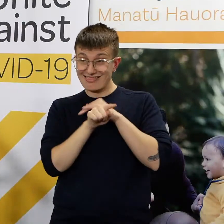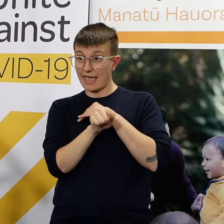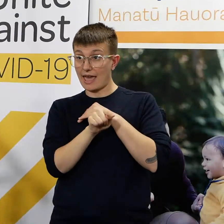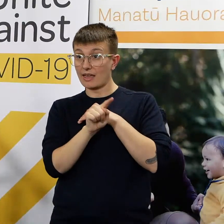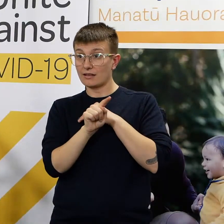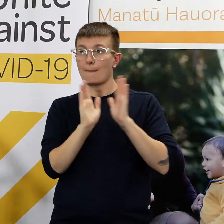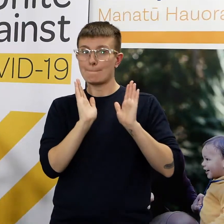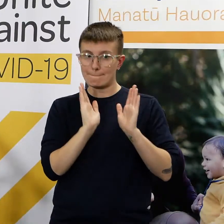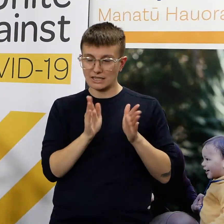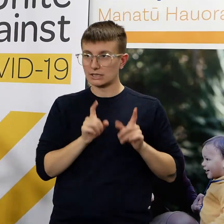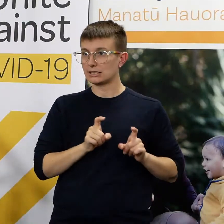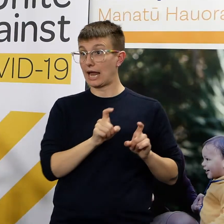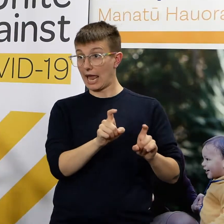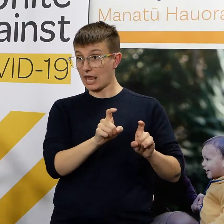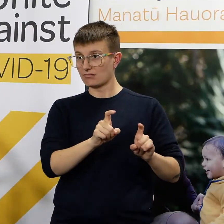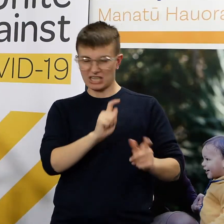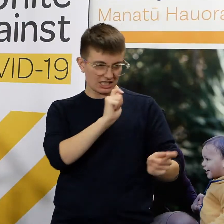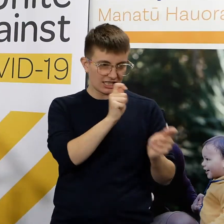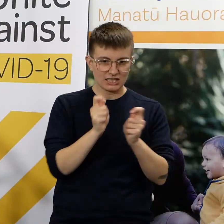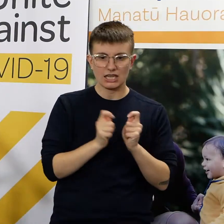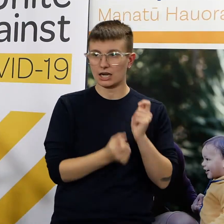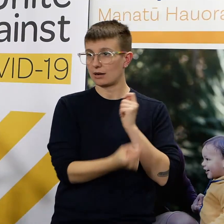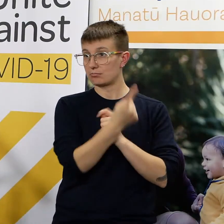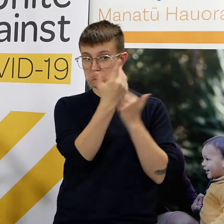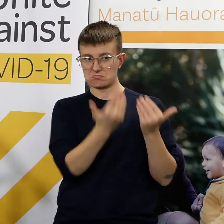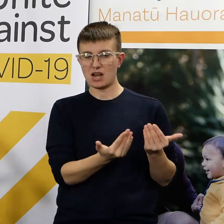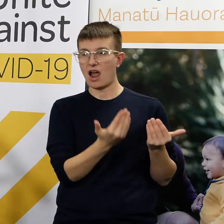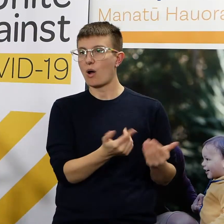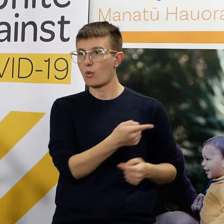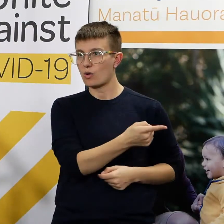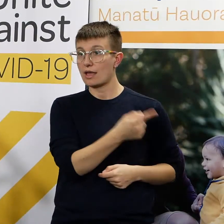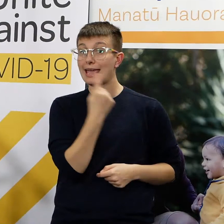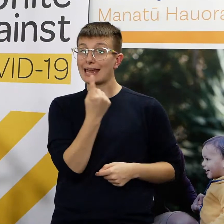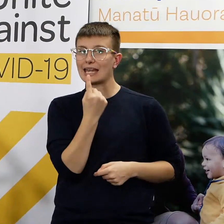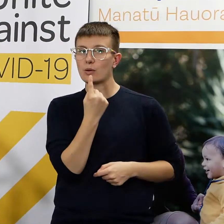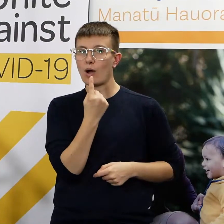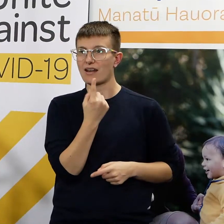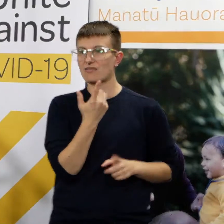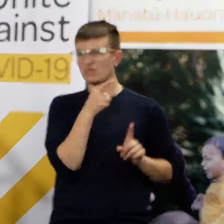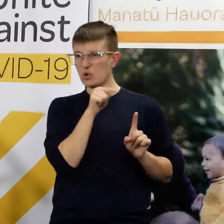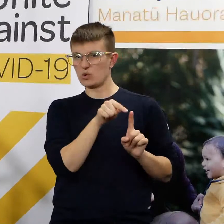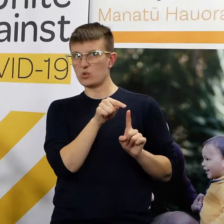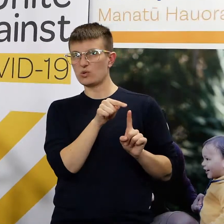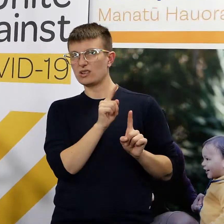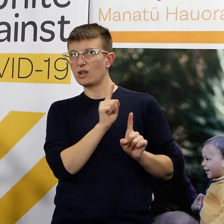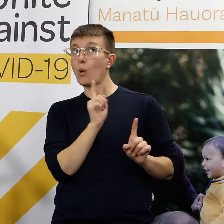Anyone who has been in the facility, and may have left since the 7th of June